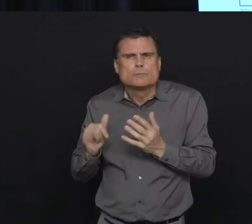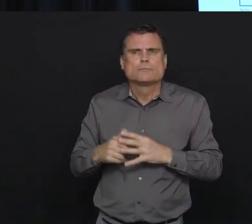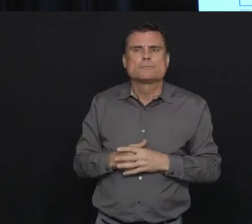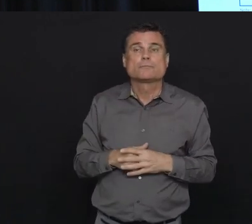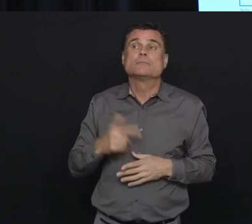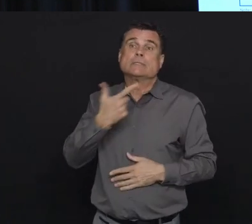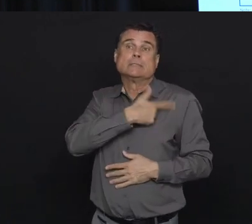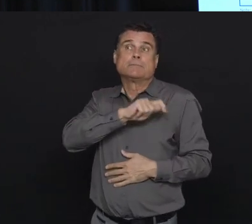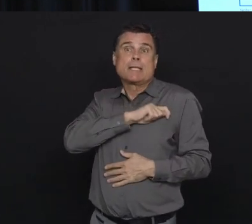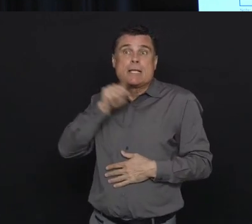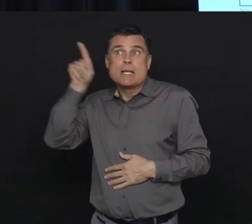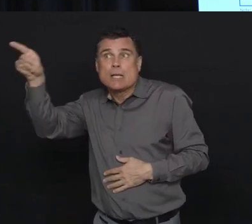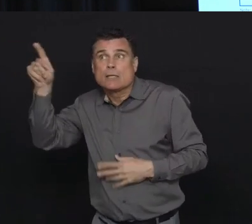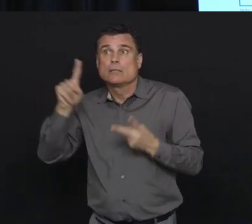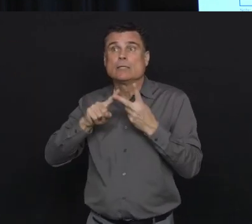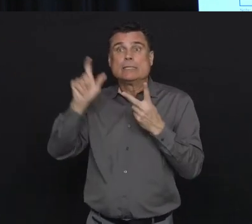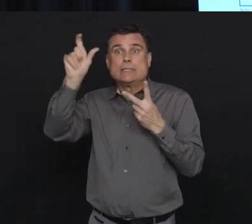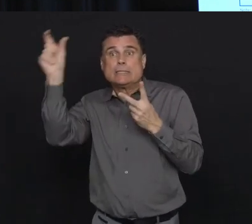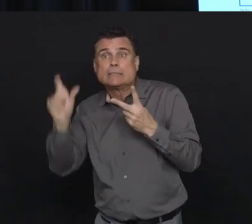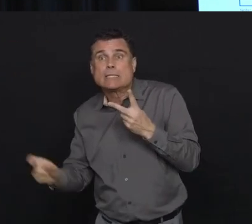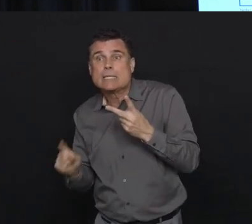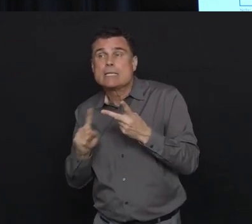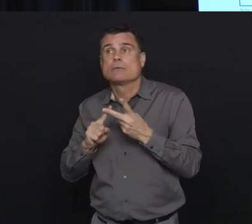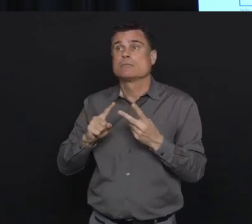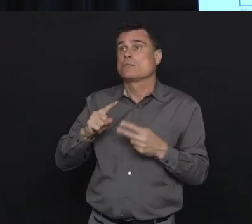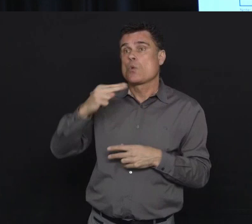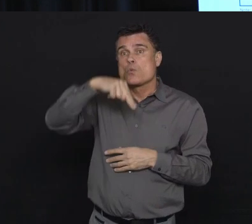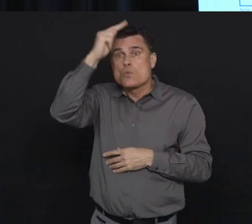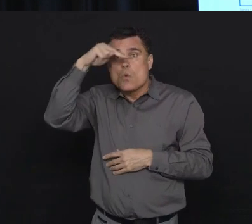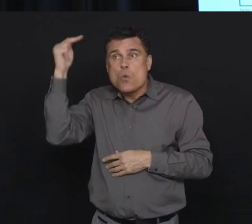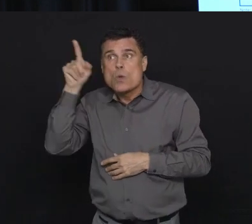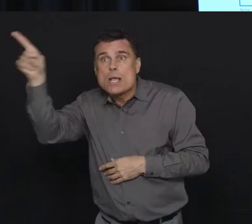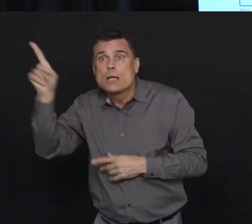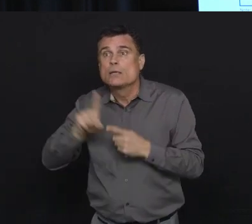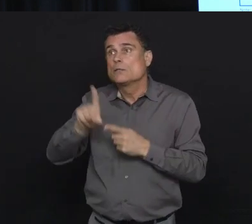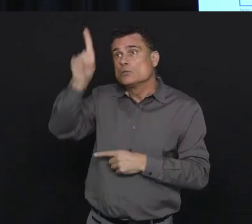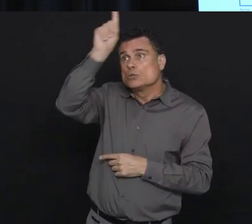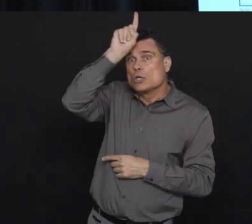further ahead. As you can see, the lines for Spain, Italy, Norway, Germany. Some of the other